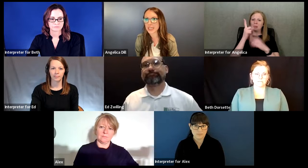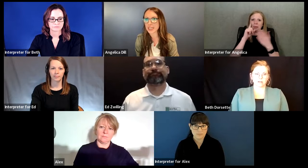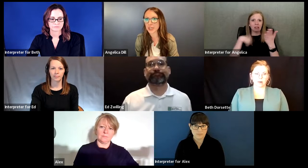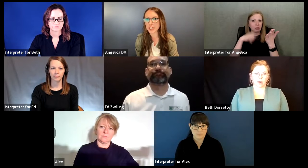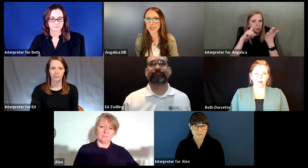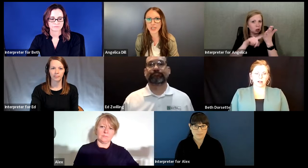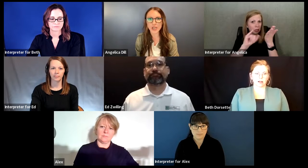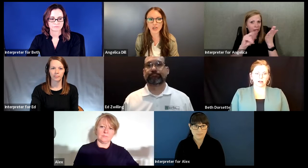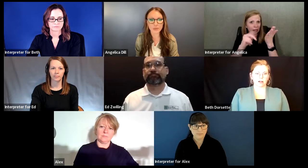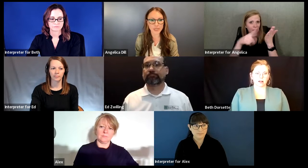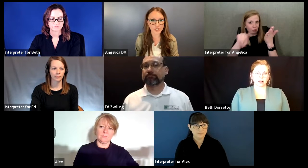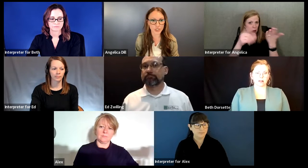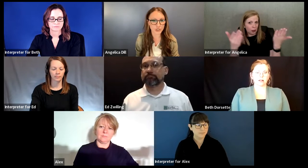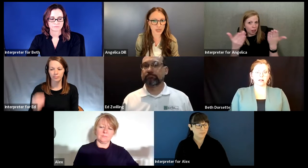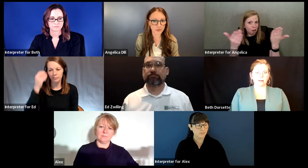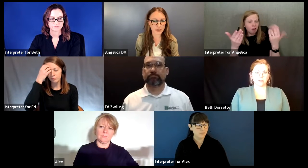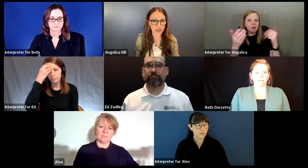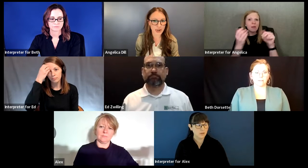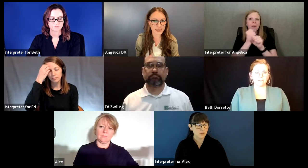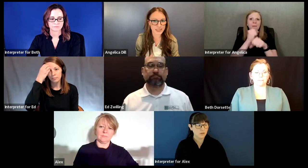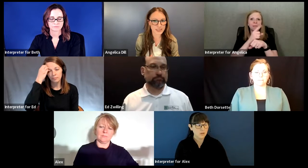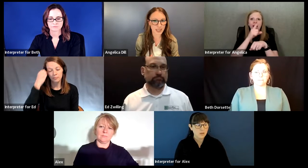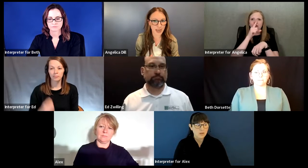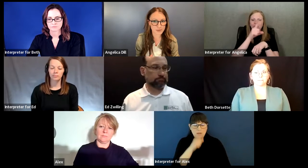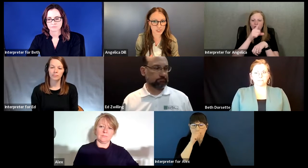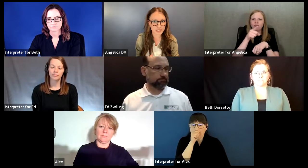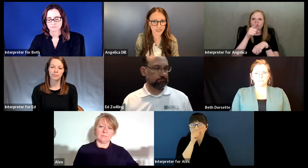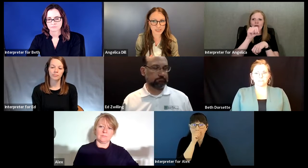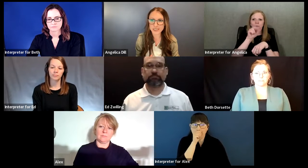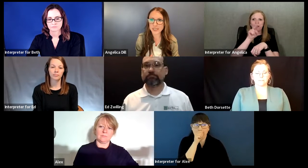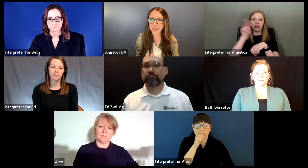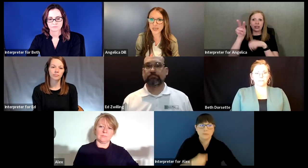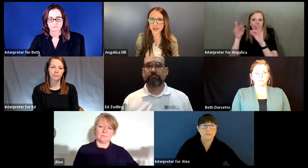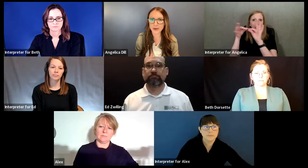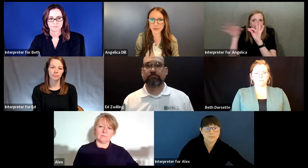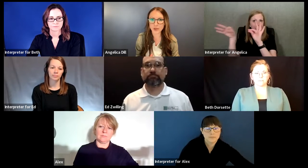those that are already here, make sure you're able to access the captions.